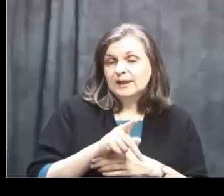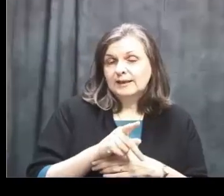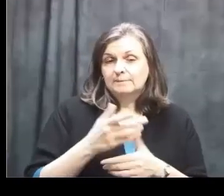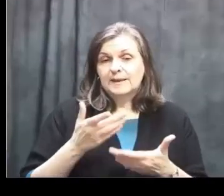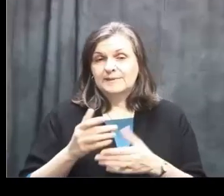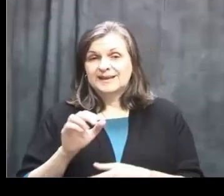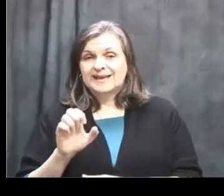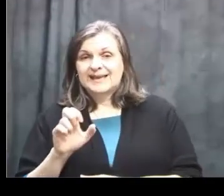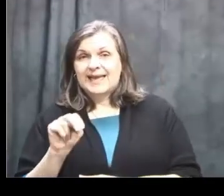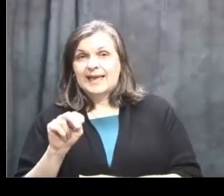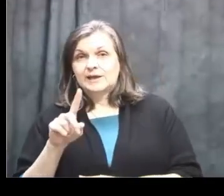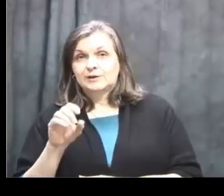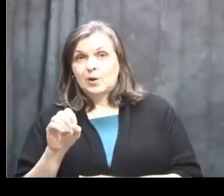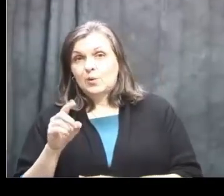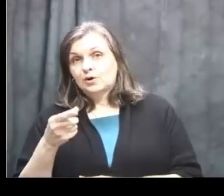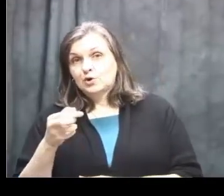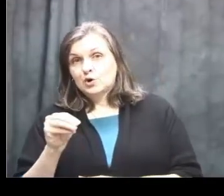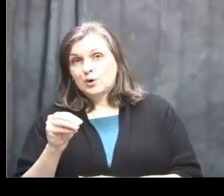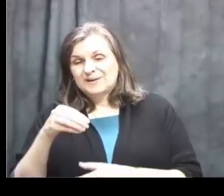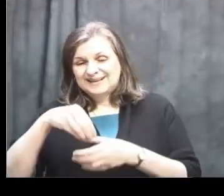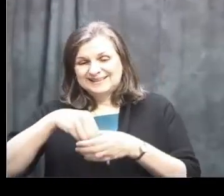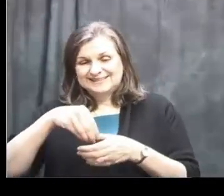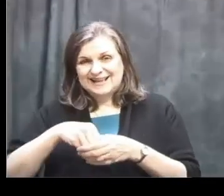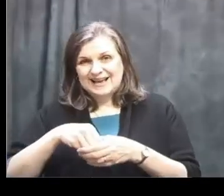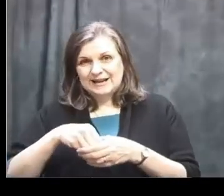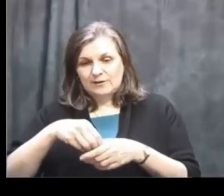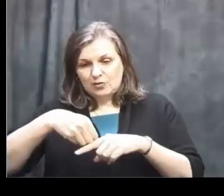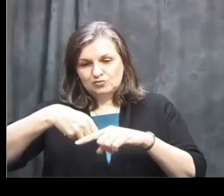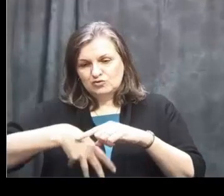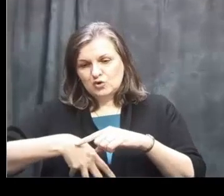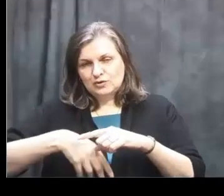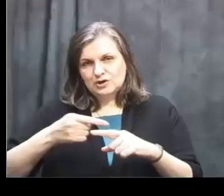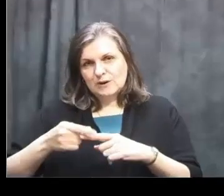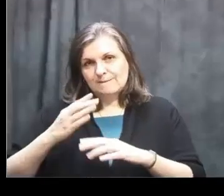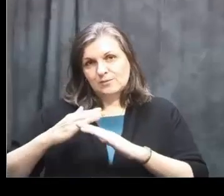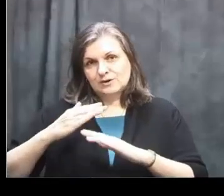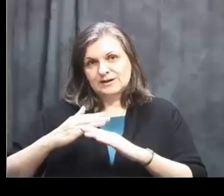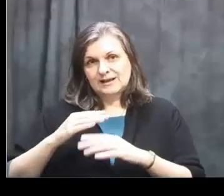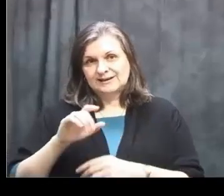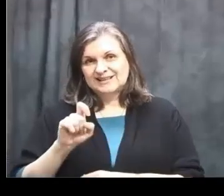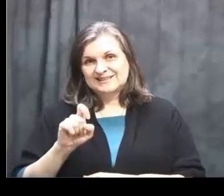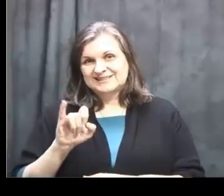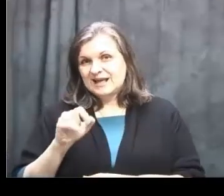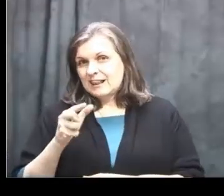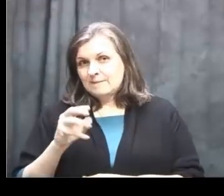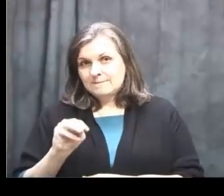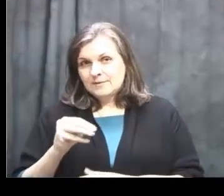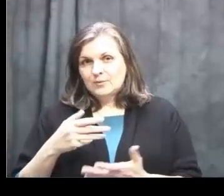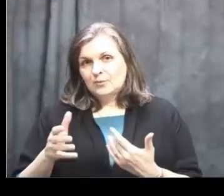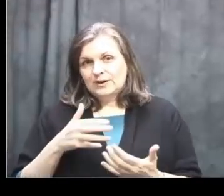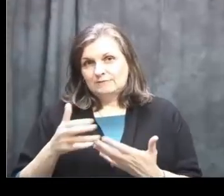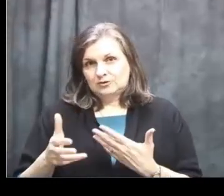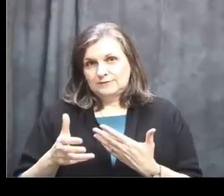whether it be the endoderm lining the inside of our root to protect the xylem